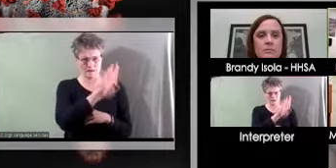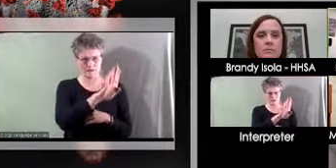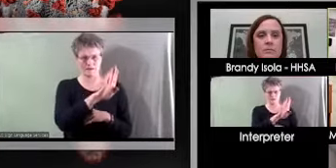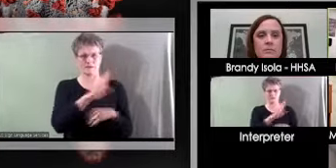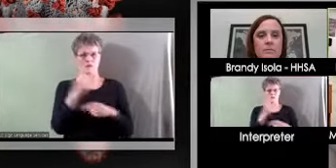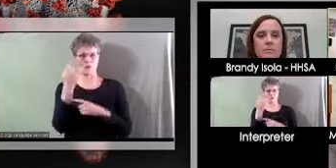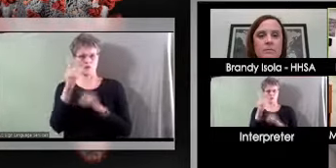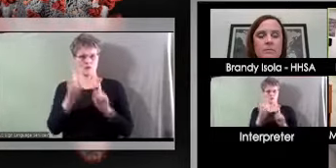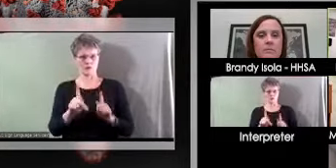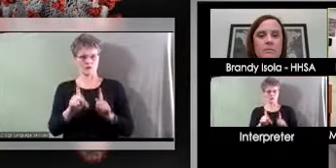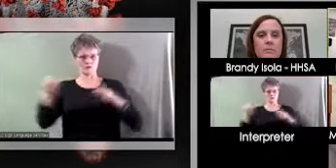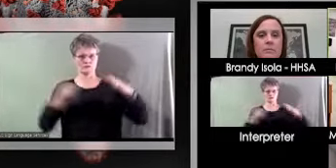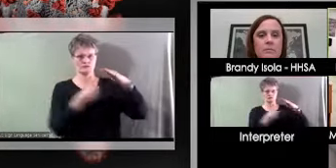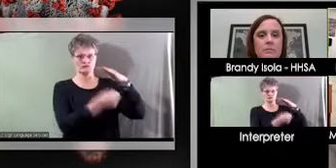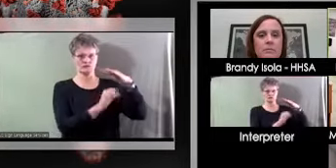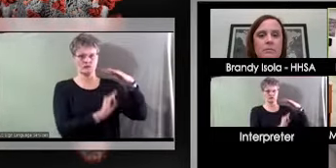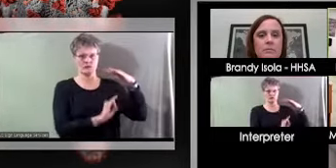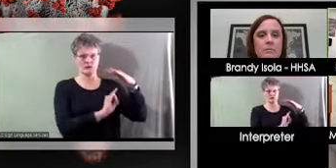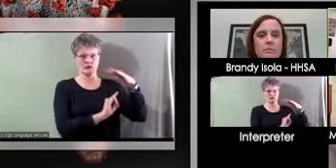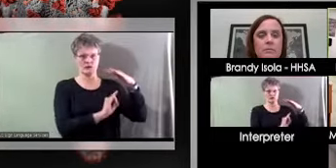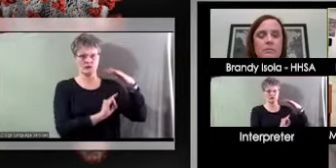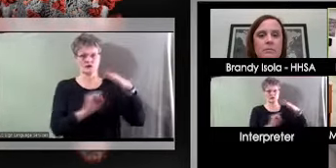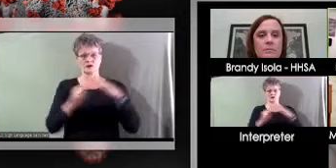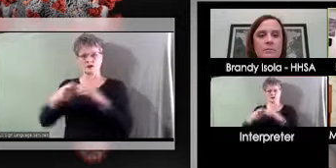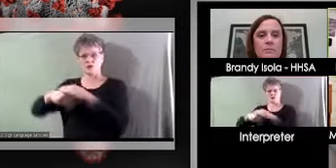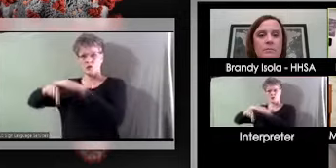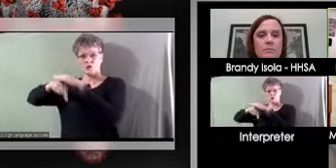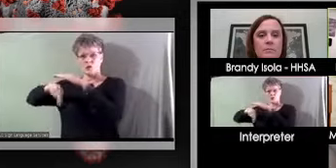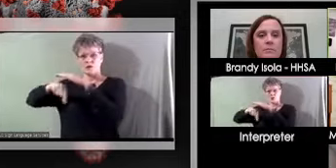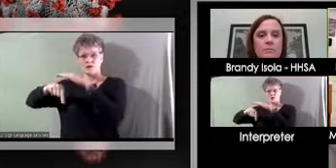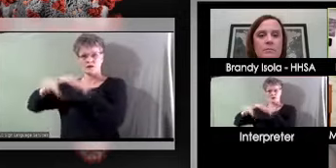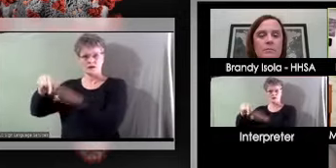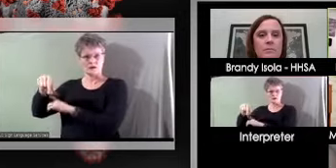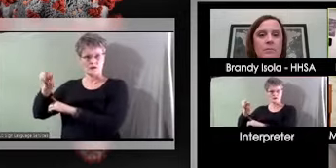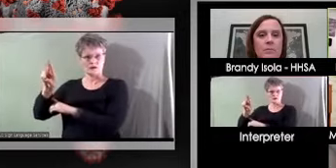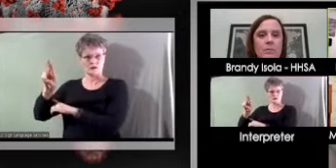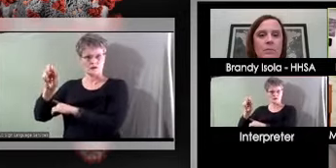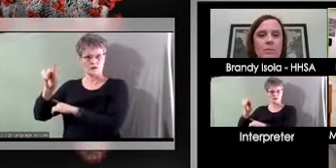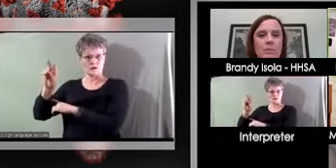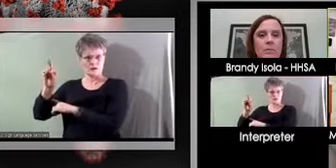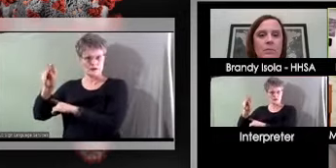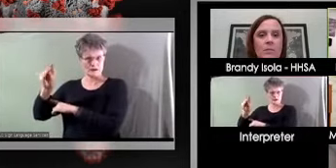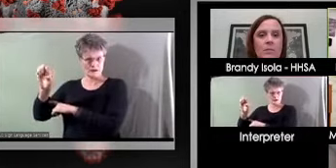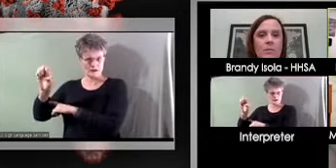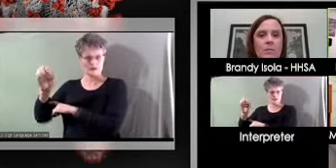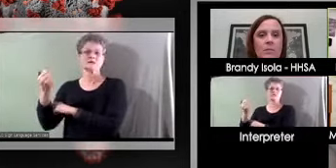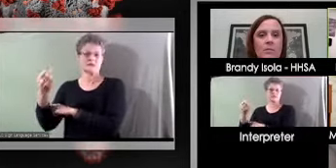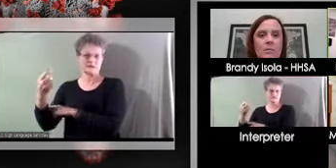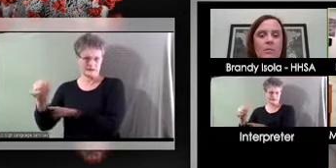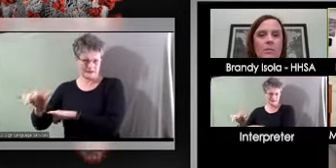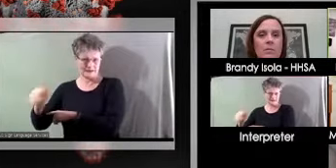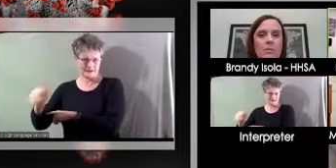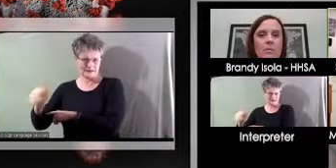17 on quarantine and we have 1 death. We'd love to go around and do